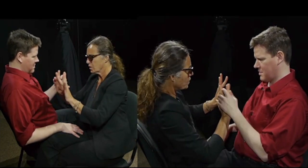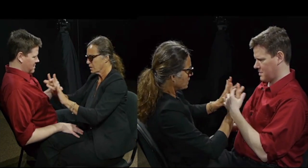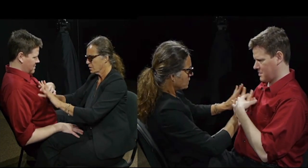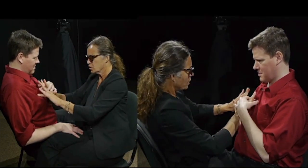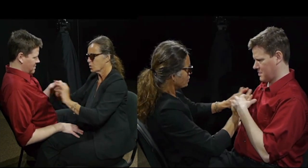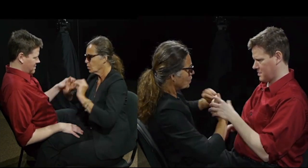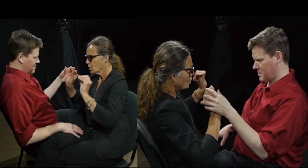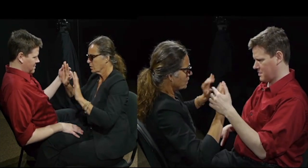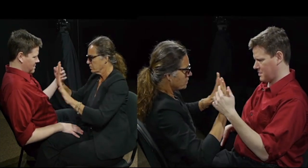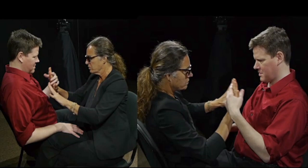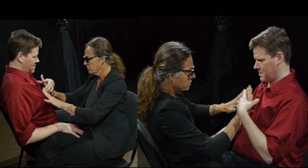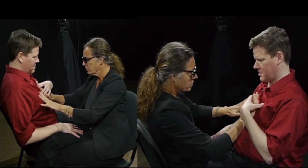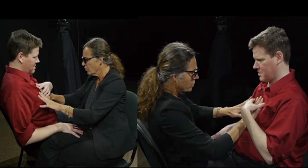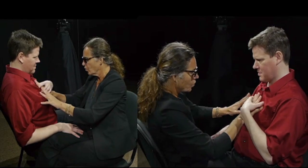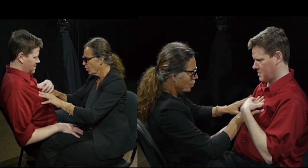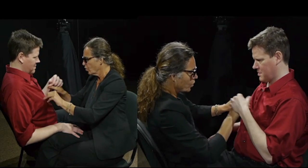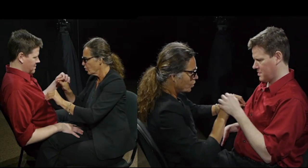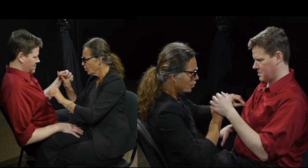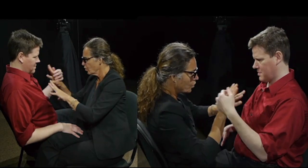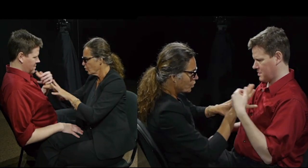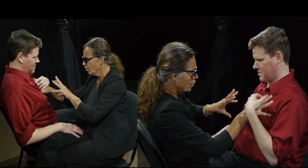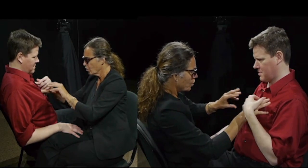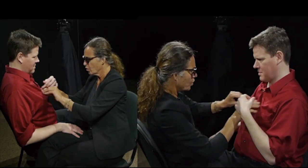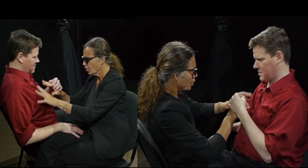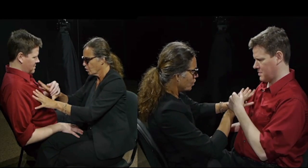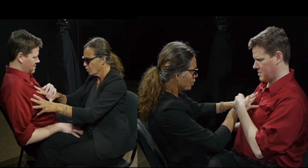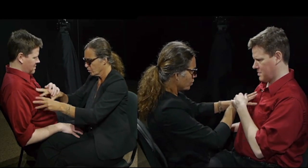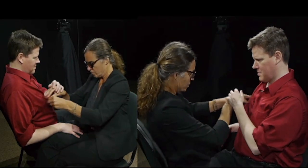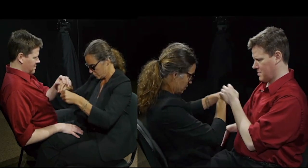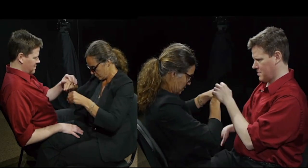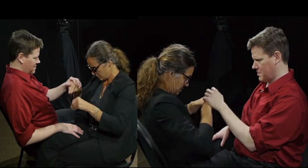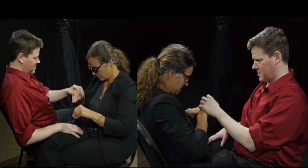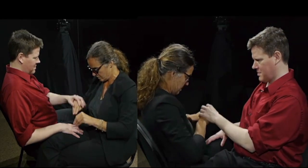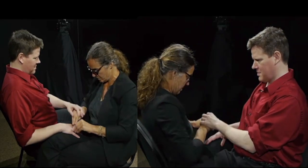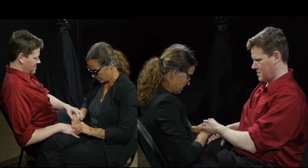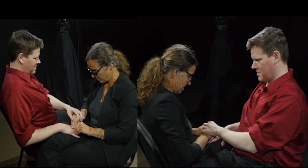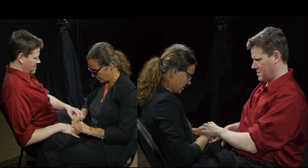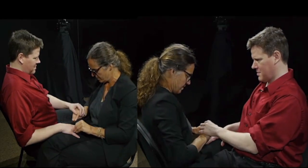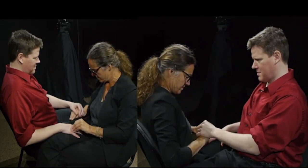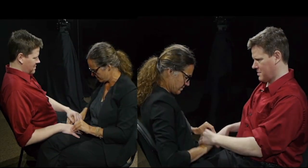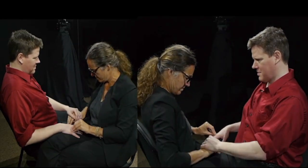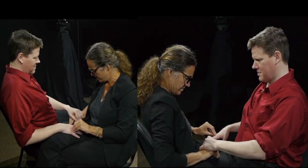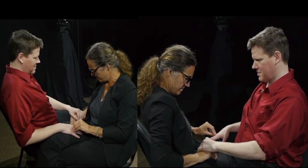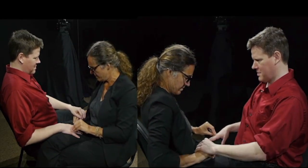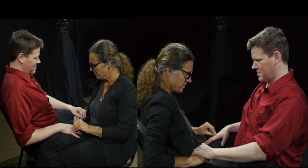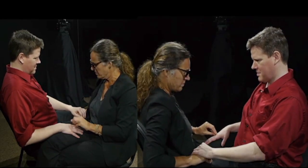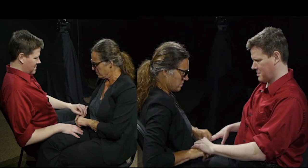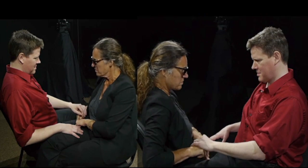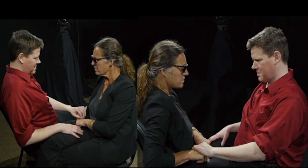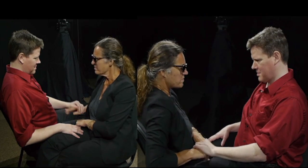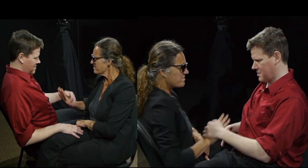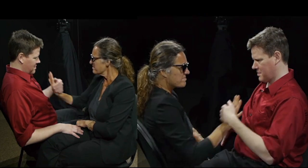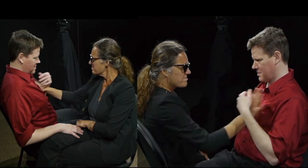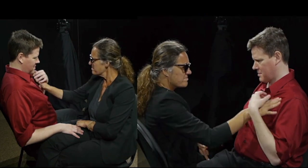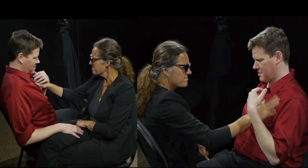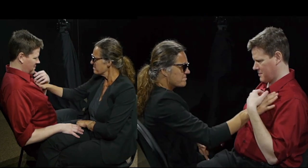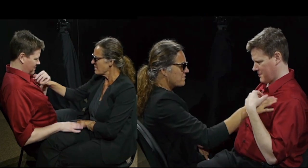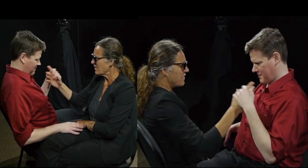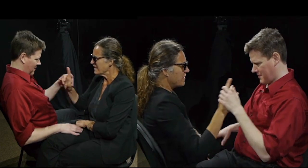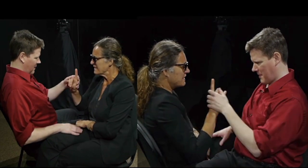We sought out Dr. Brentari, an expert in the relevant linguistic theory, to help us apply frameworks that would help us understand and describe the patterns we were finding in terms